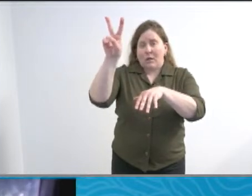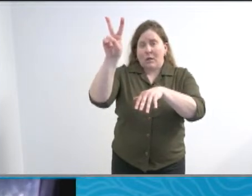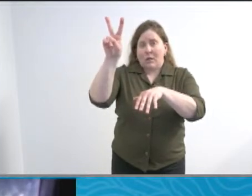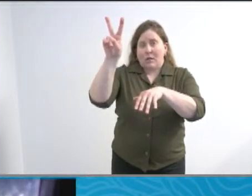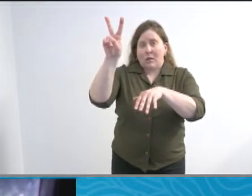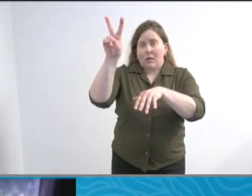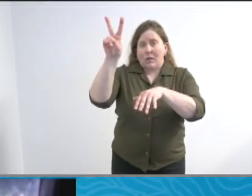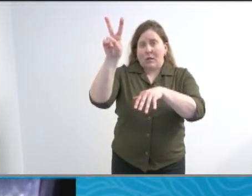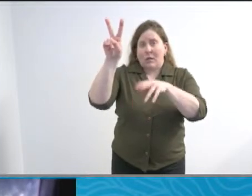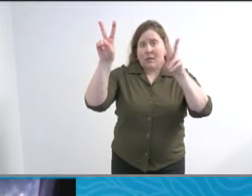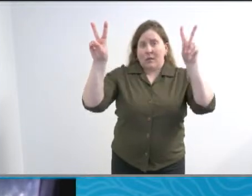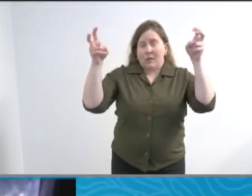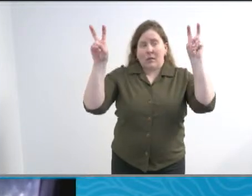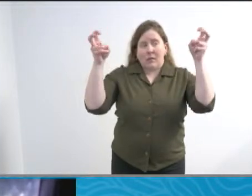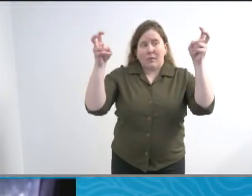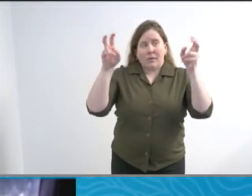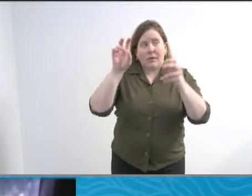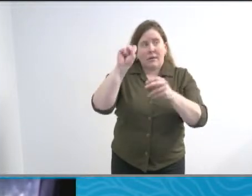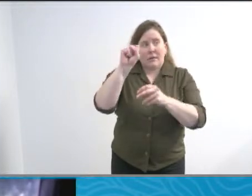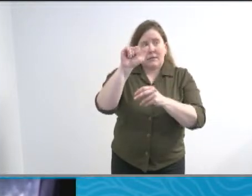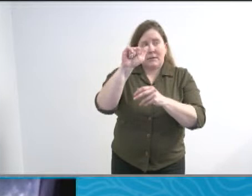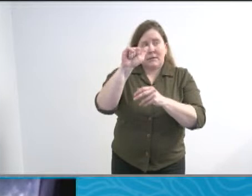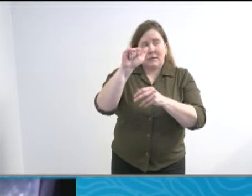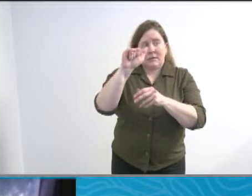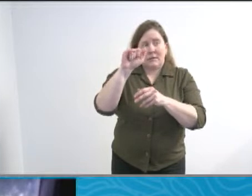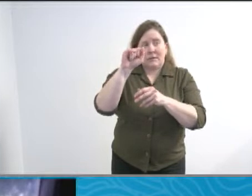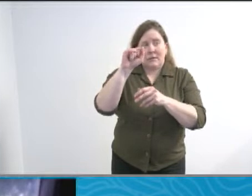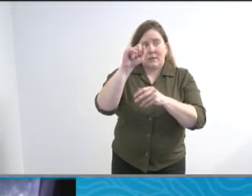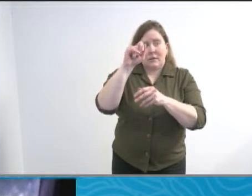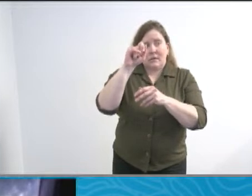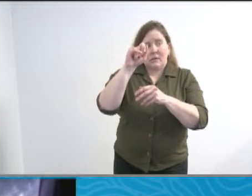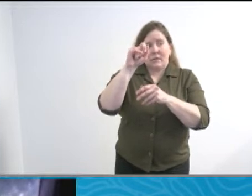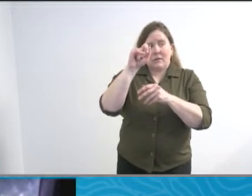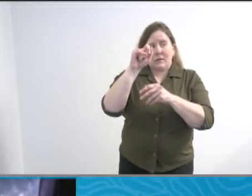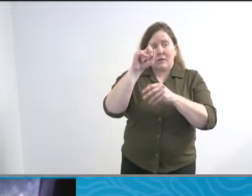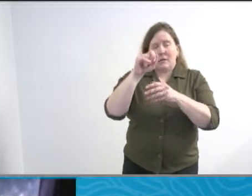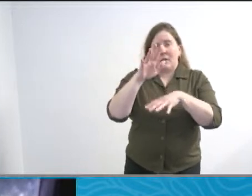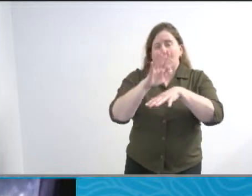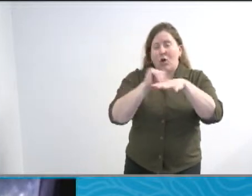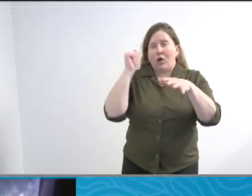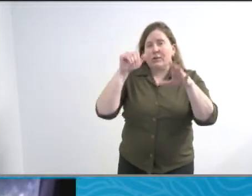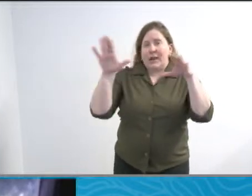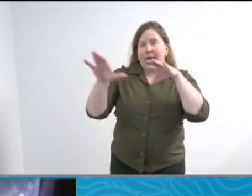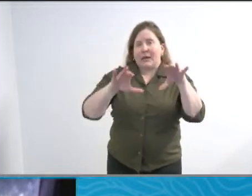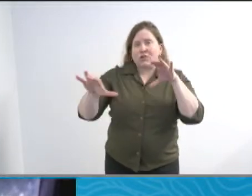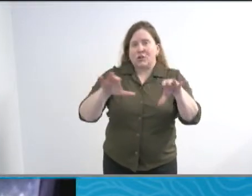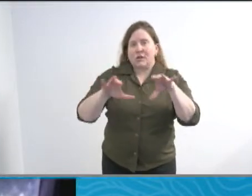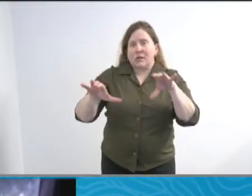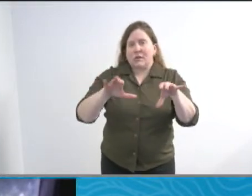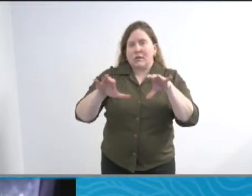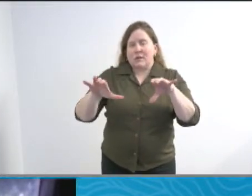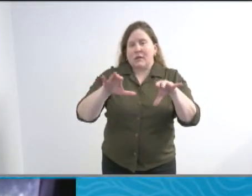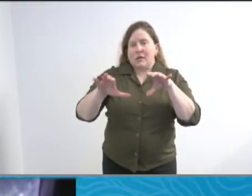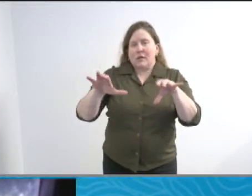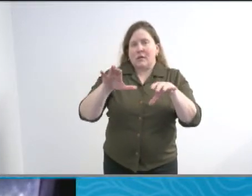The title of this year's symposium is Black Student Achievement, A Call to Action. And we just really wanna encourage all our community